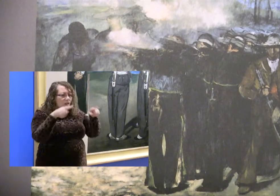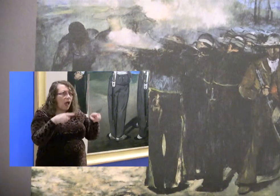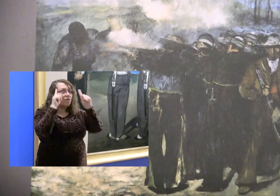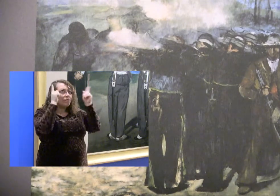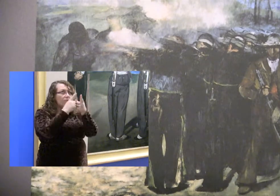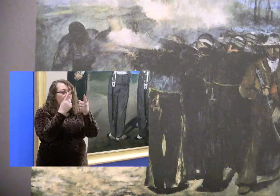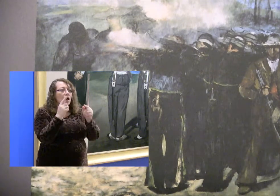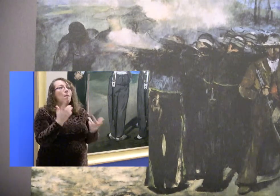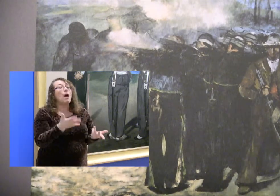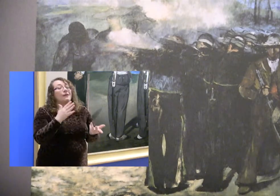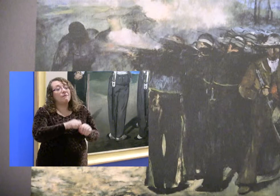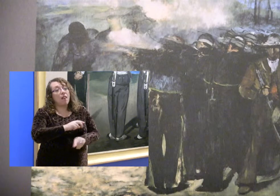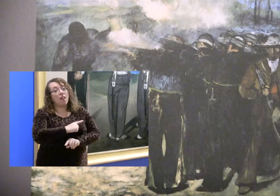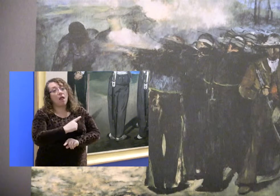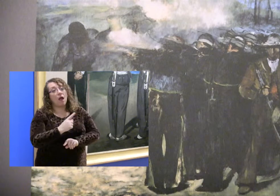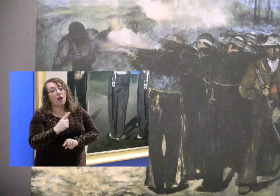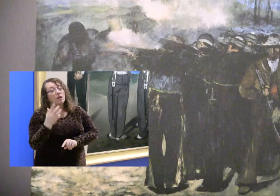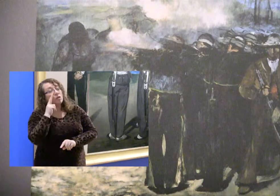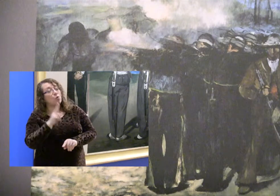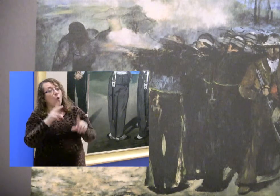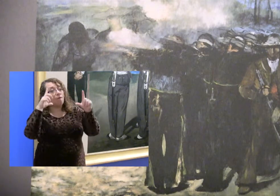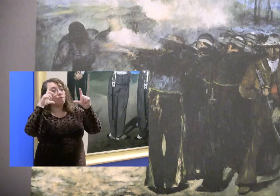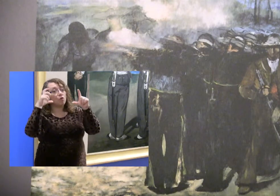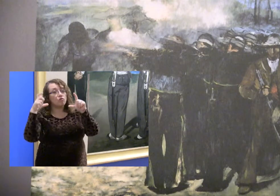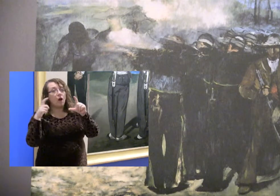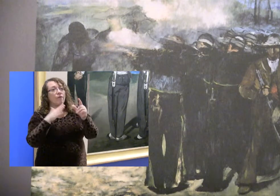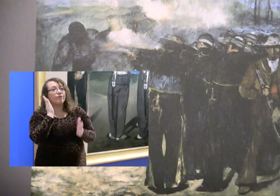of the actual firing squad wearing uniforms very like French ones